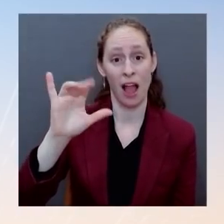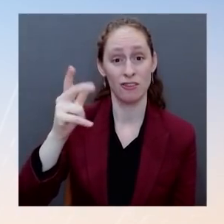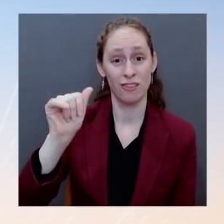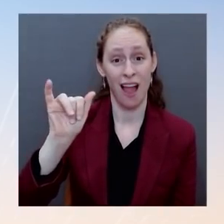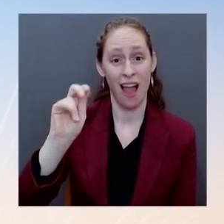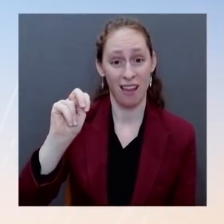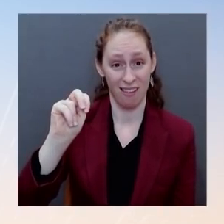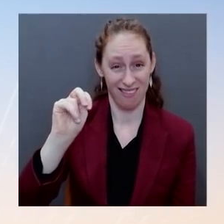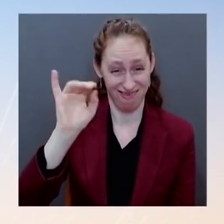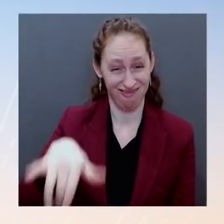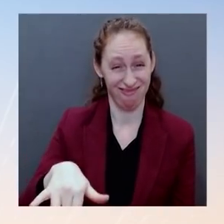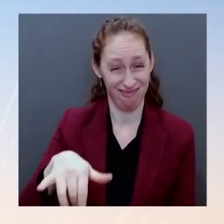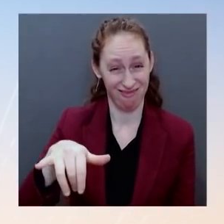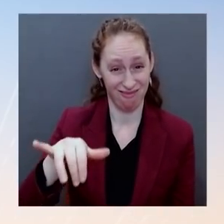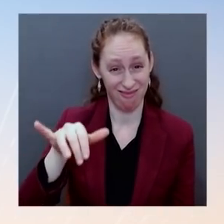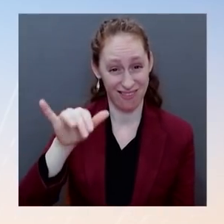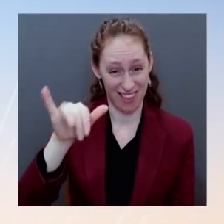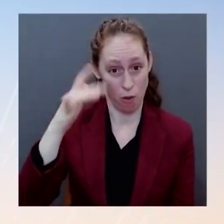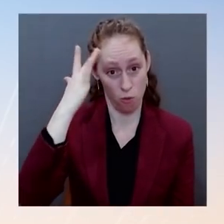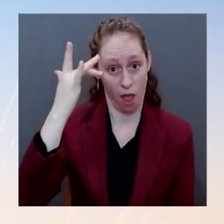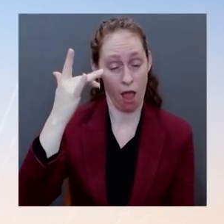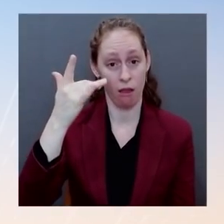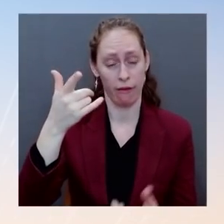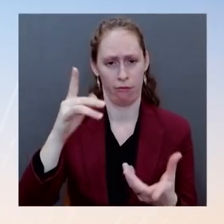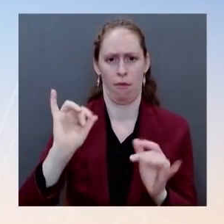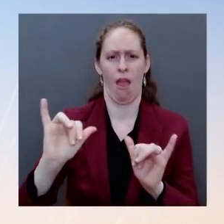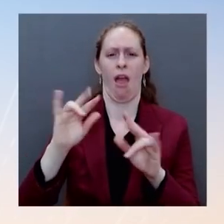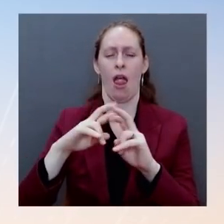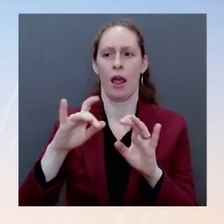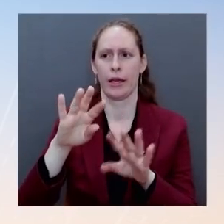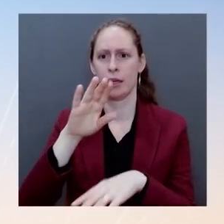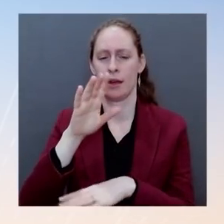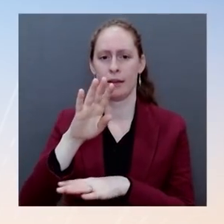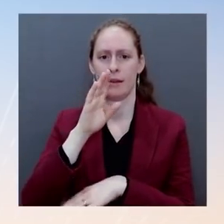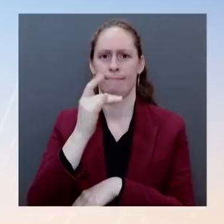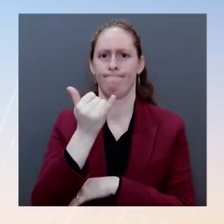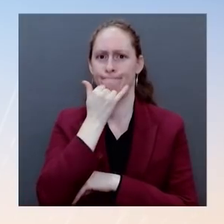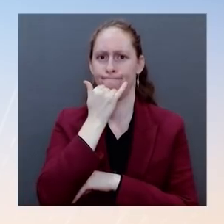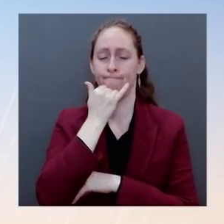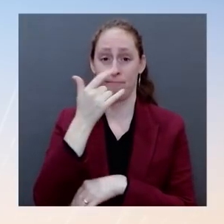our focus now is on assessing where we are and trying to address the issues in front of us in an effort